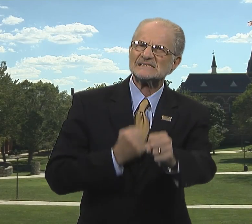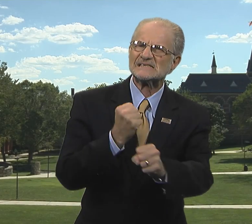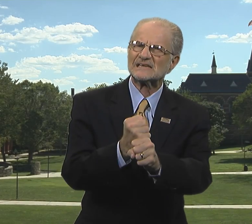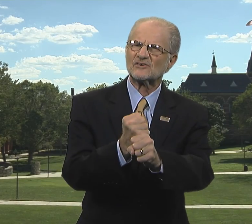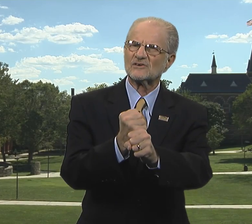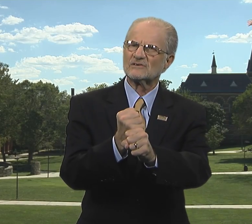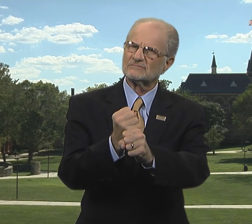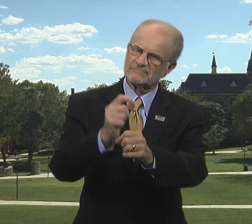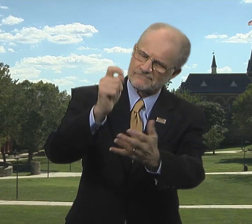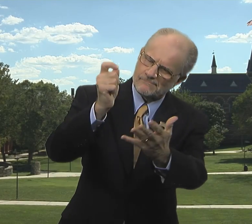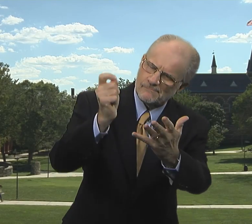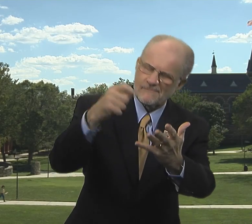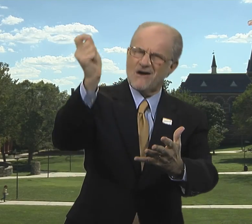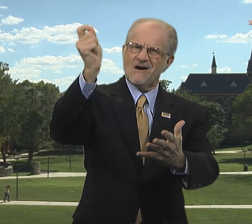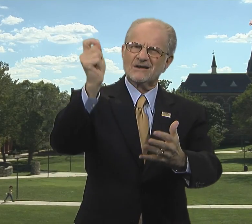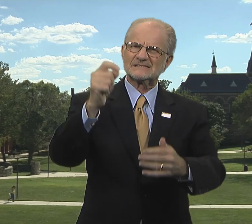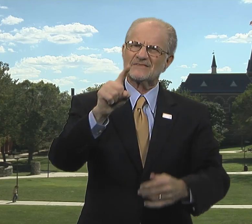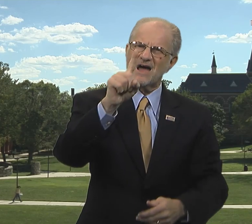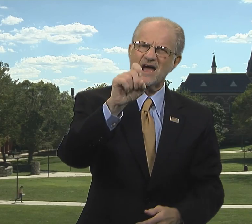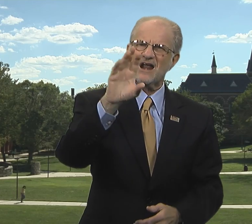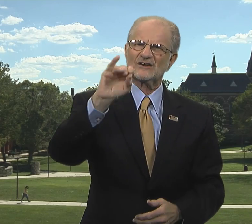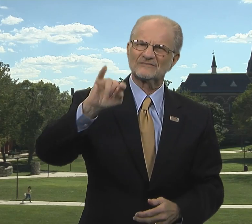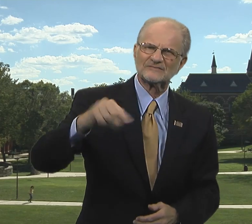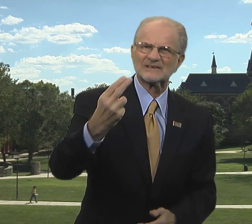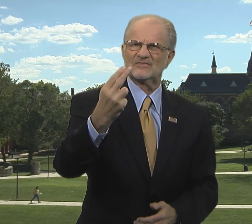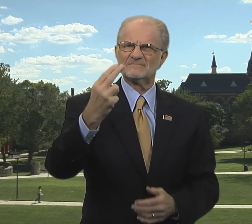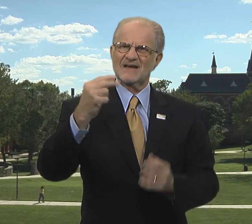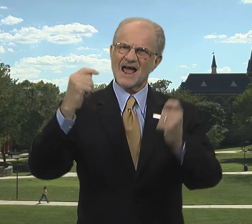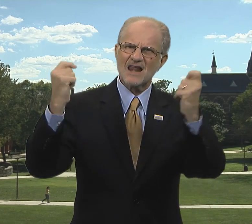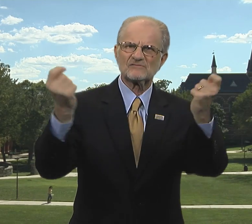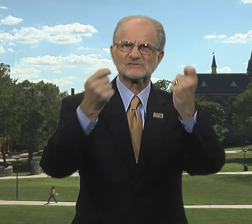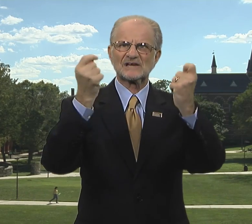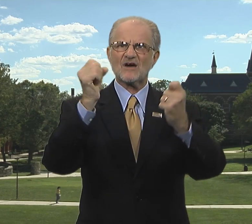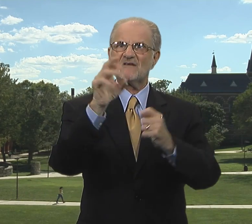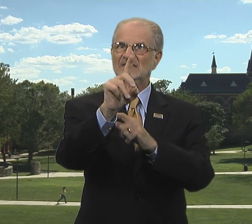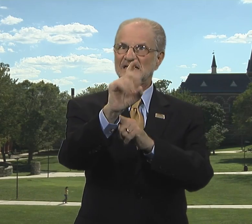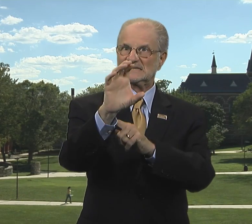This year marks the 150th anniversary